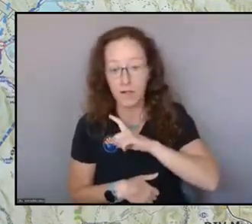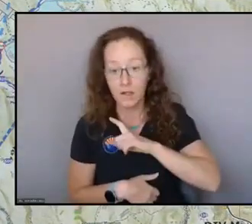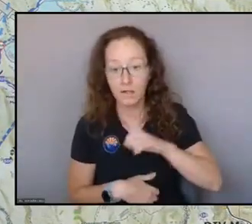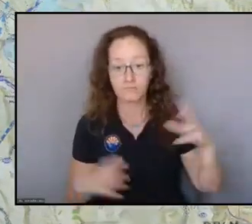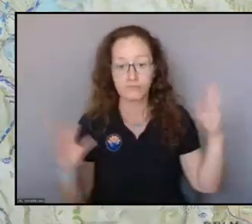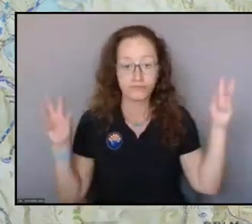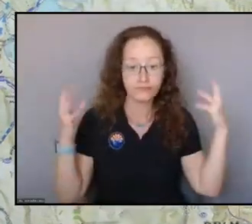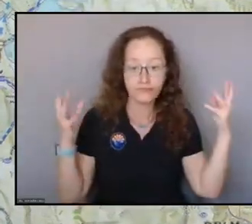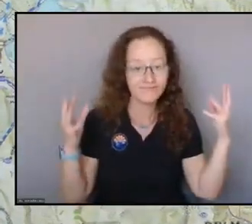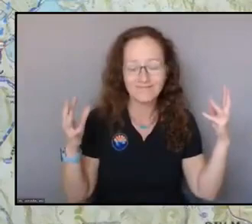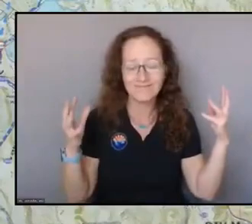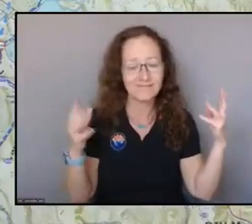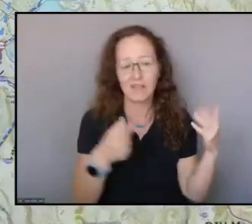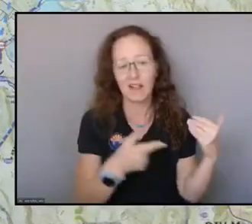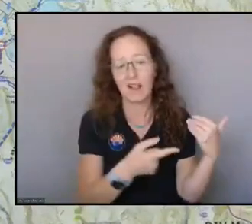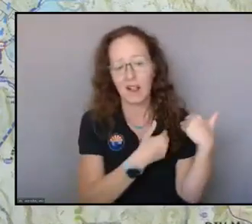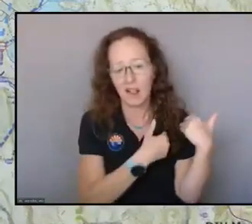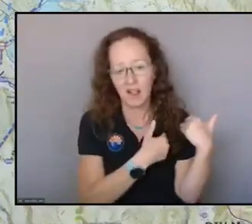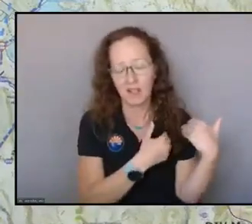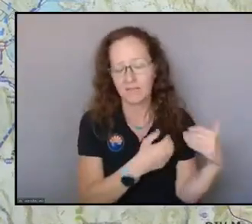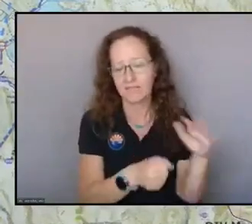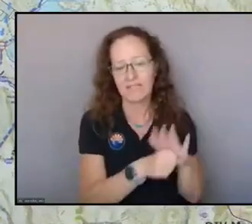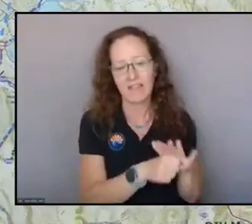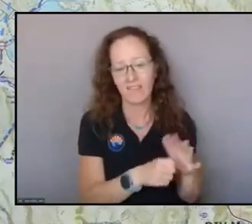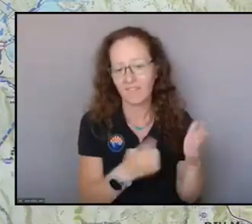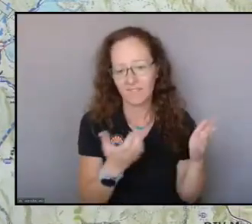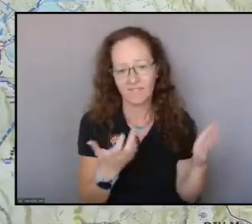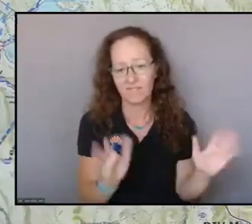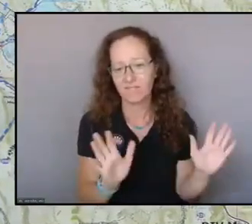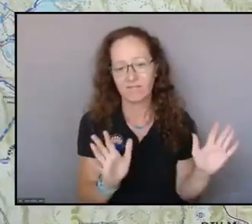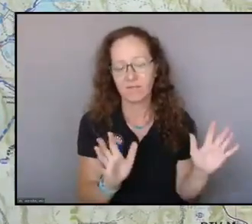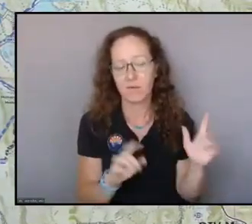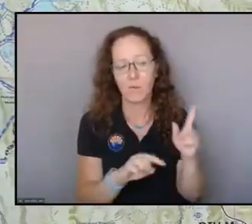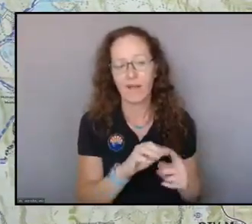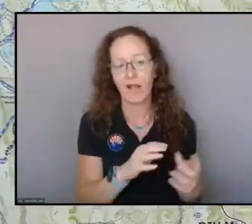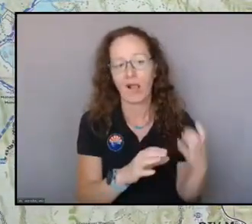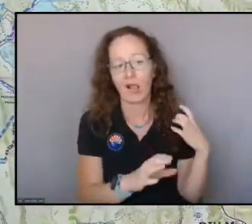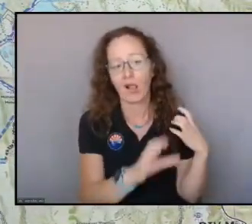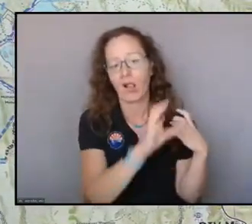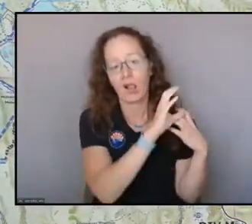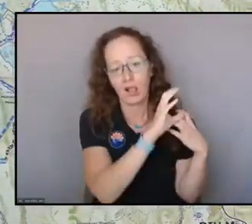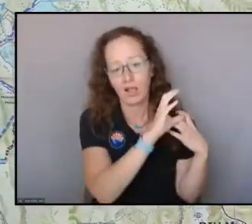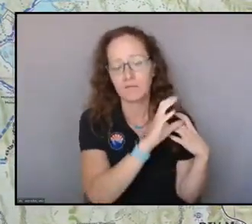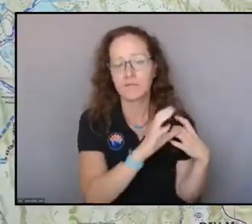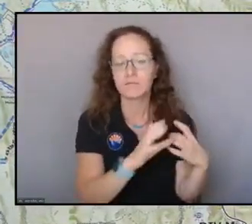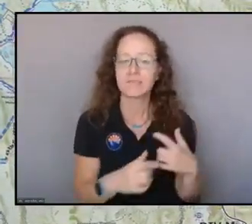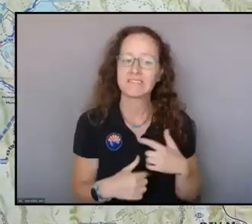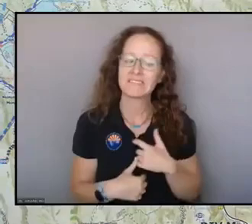I PERSONALLY DREADS THIS MEMORIAL WEEKEND BECAUSE OF